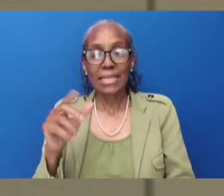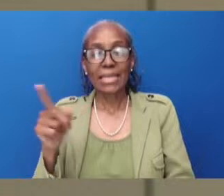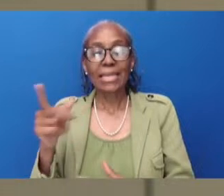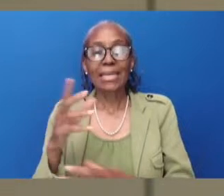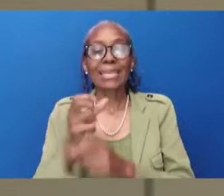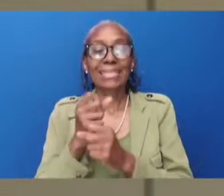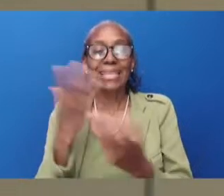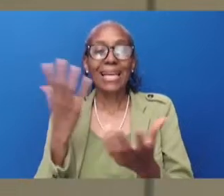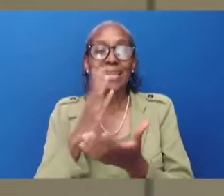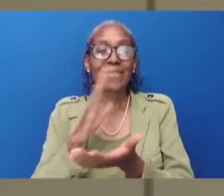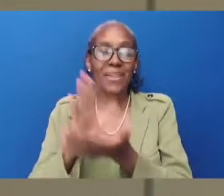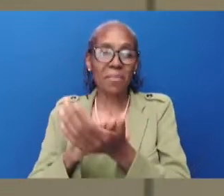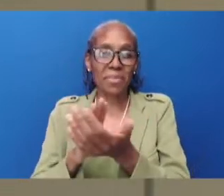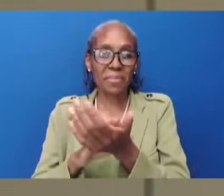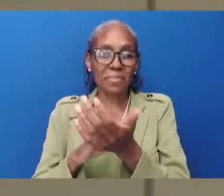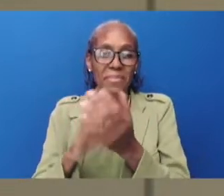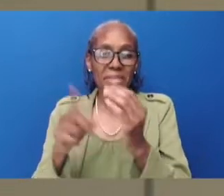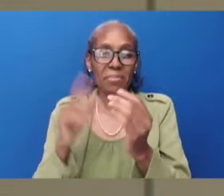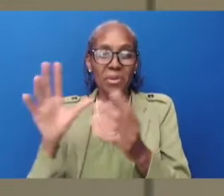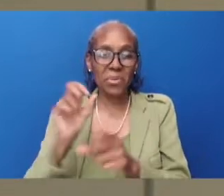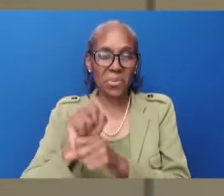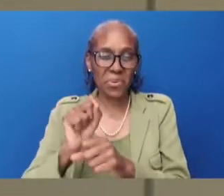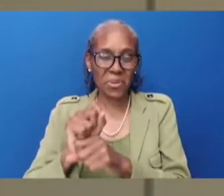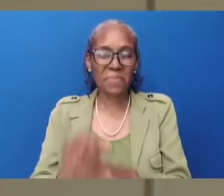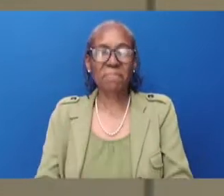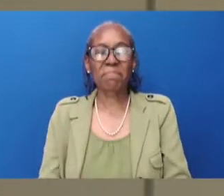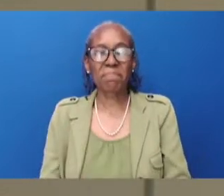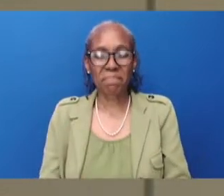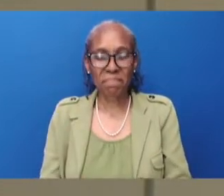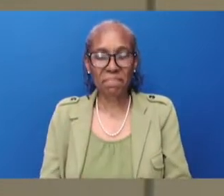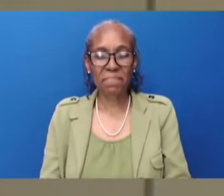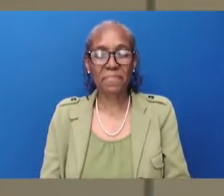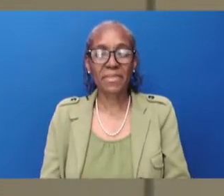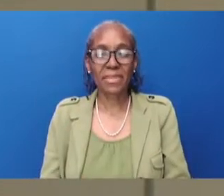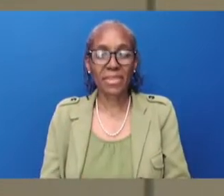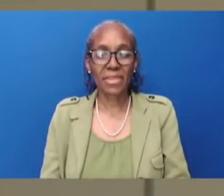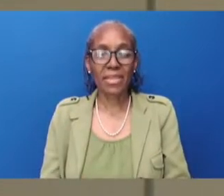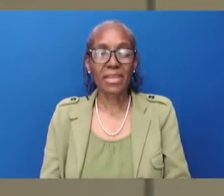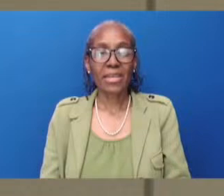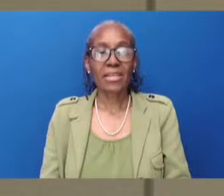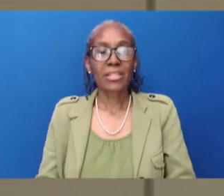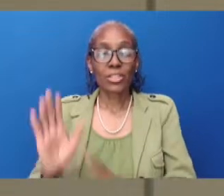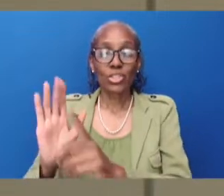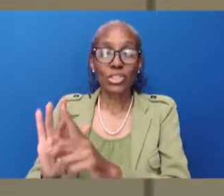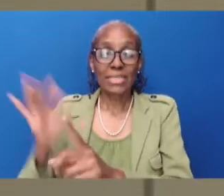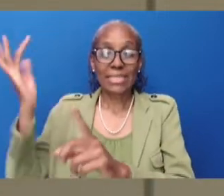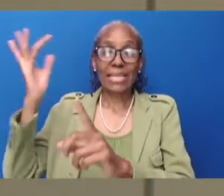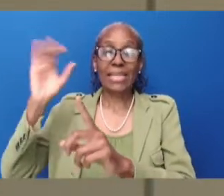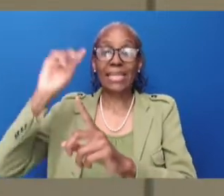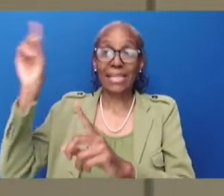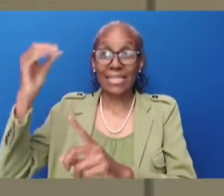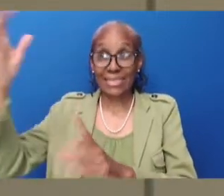YOU KNOW, DENA GETS A LOT OF --